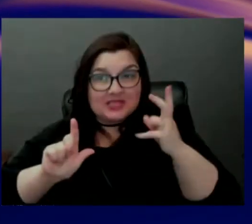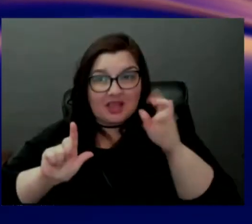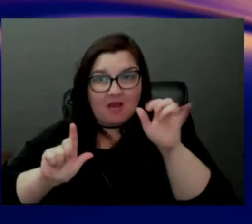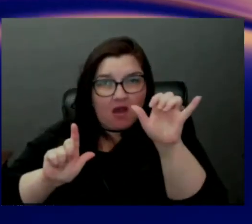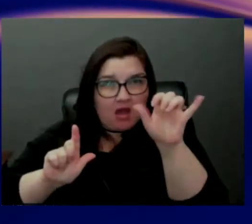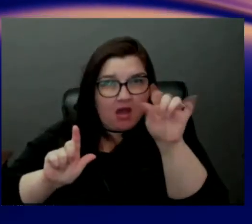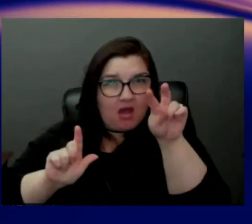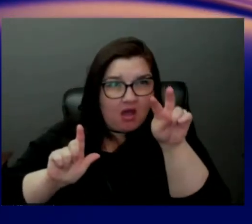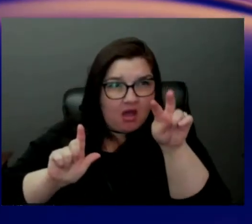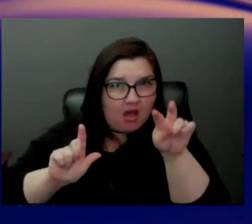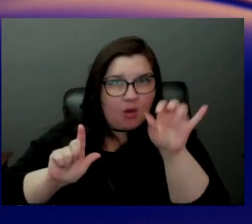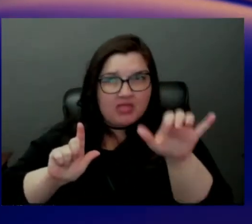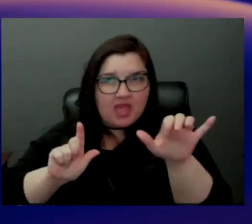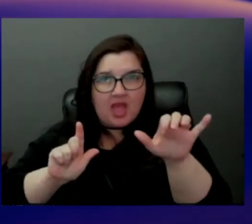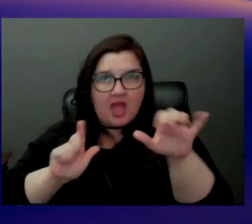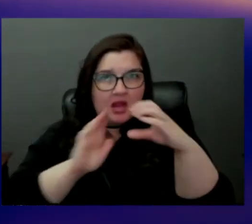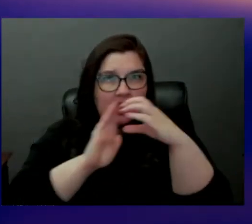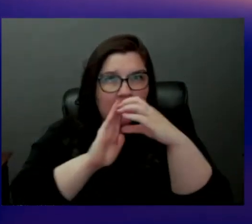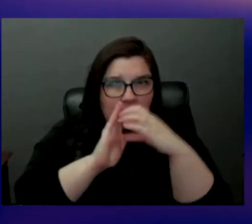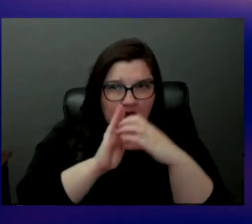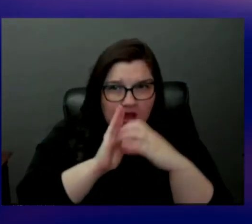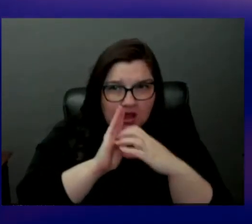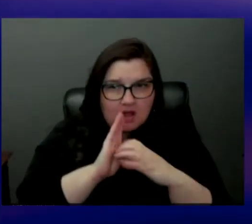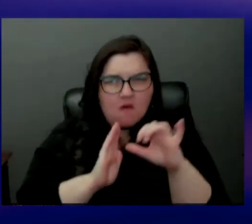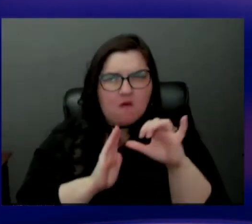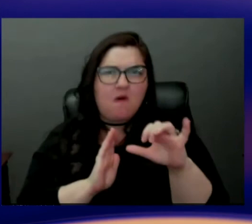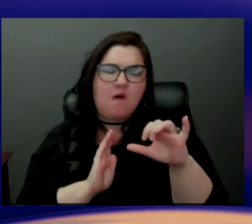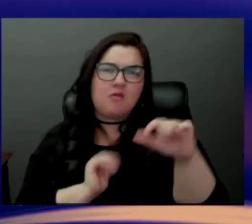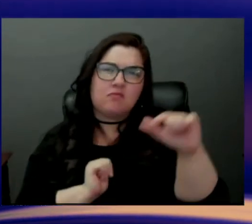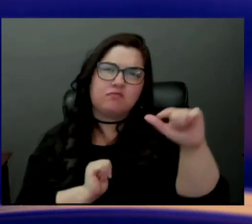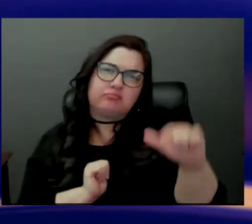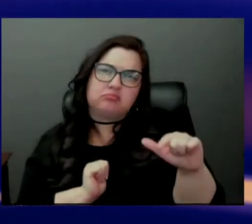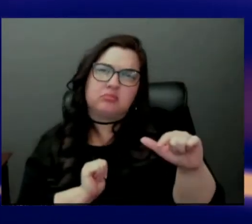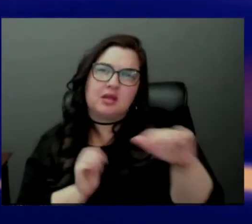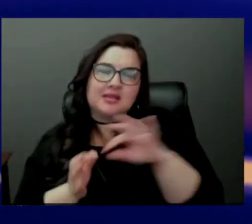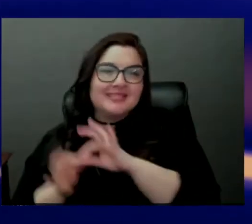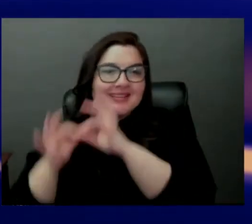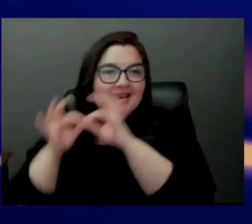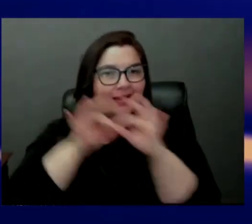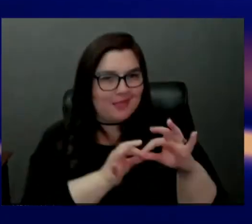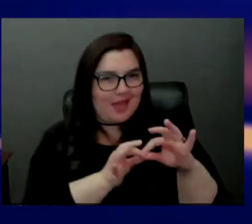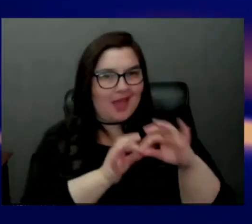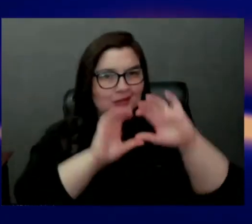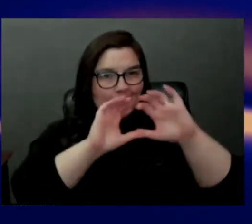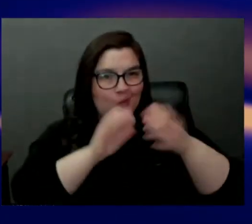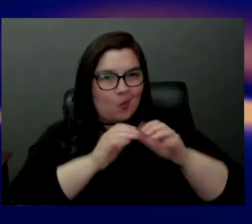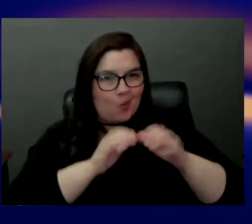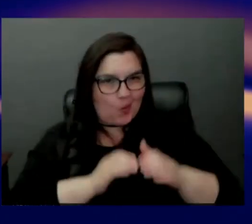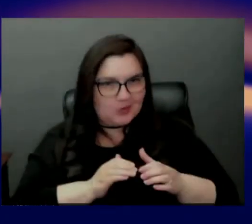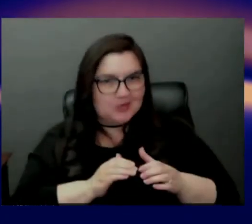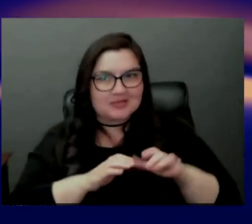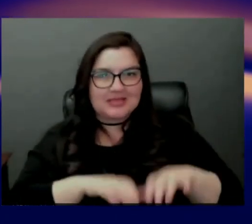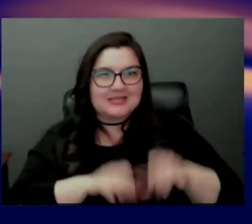as well as you should have or wanted to, and then tie that back to the courses. Take that time, review that course.